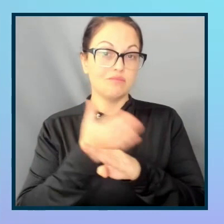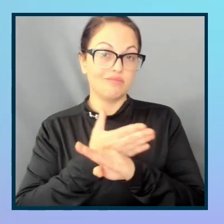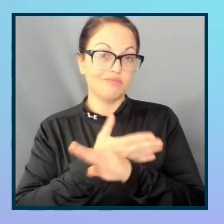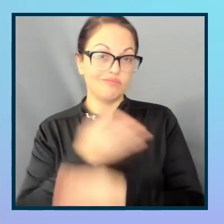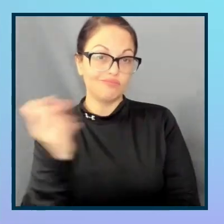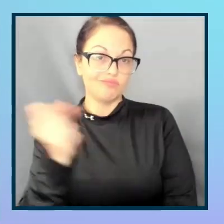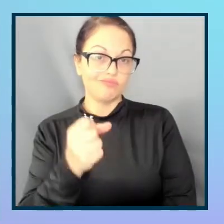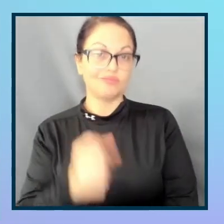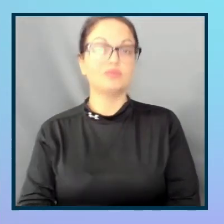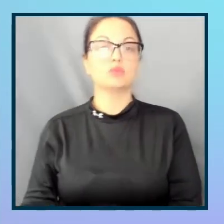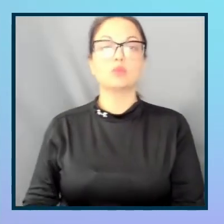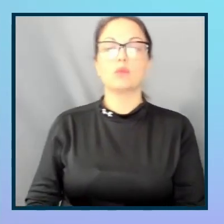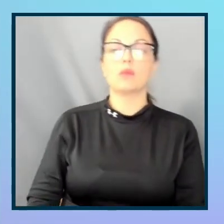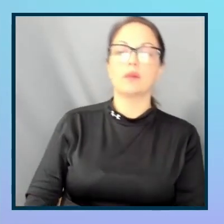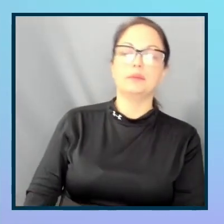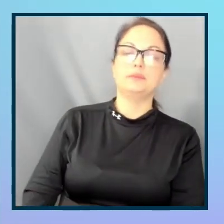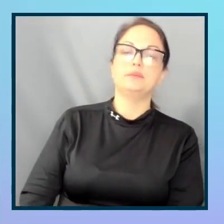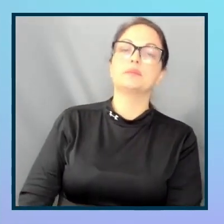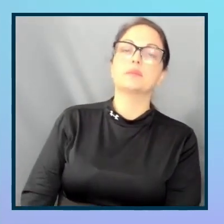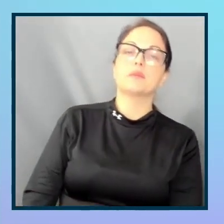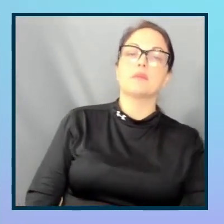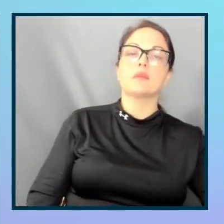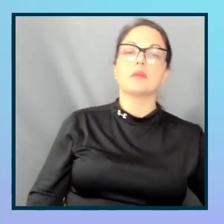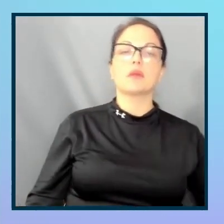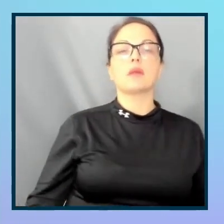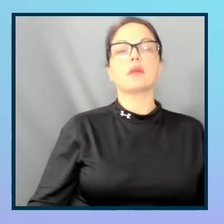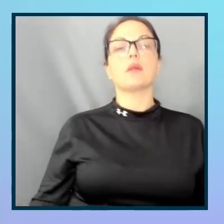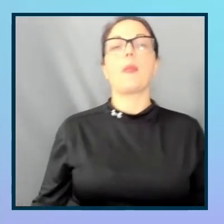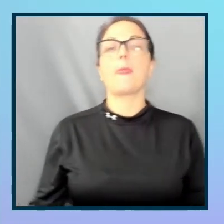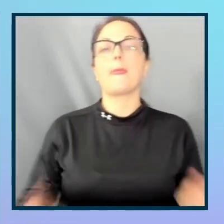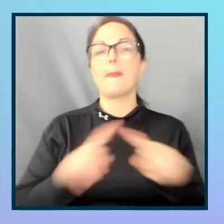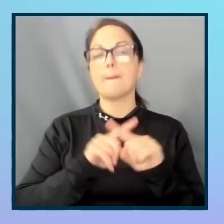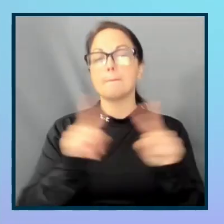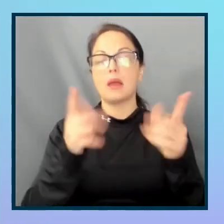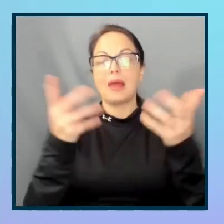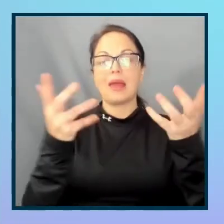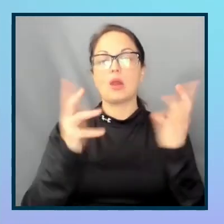like I also don't wanna pretend like it's all magic.